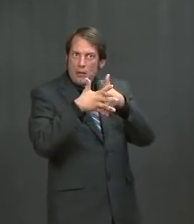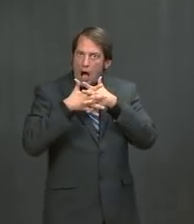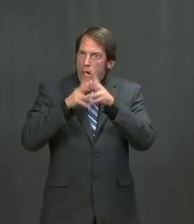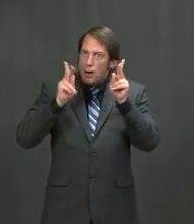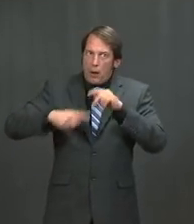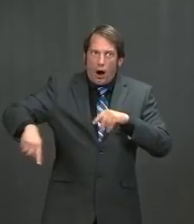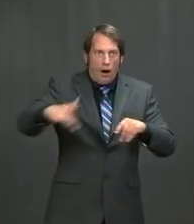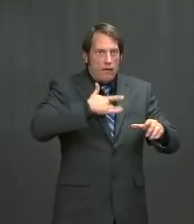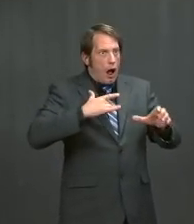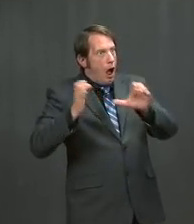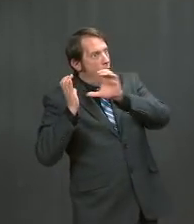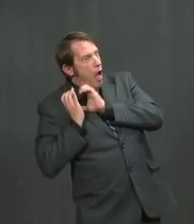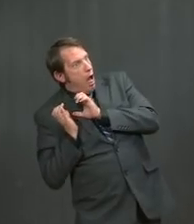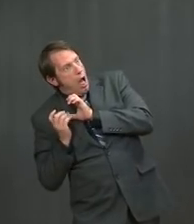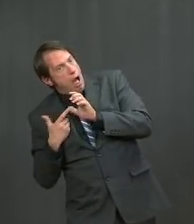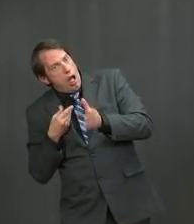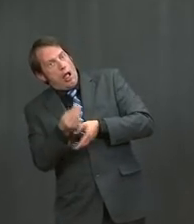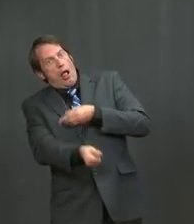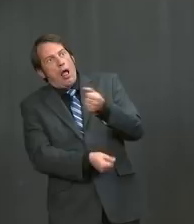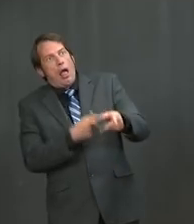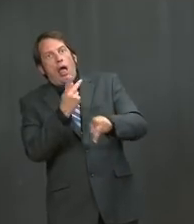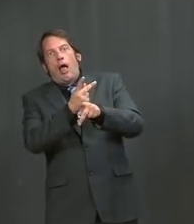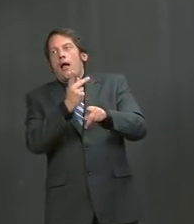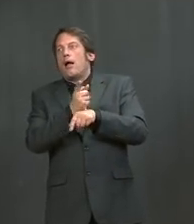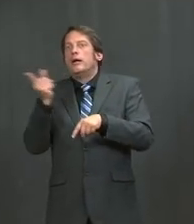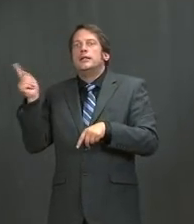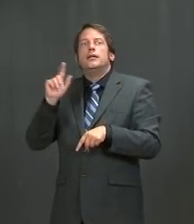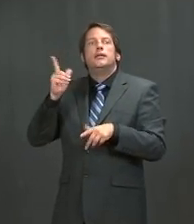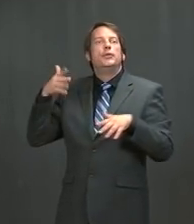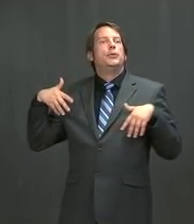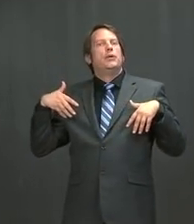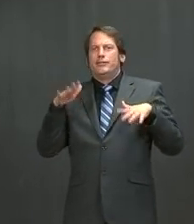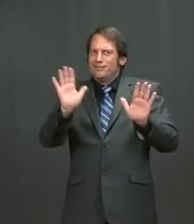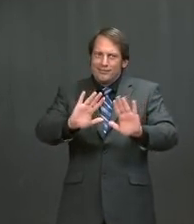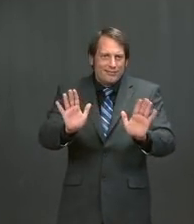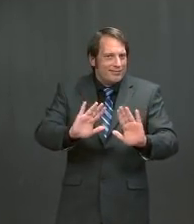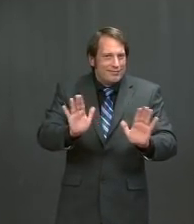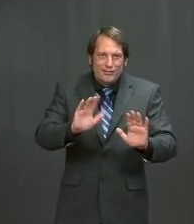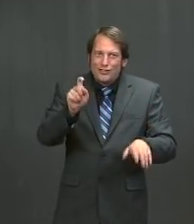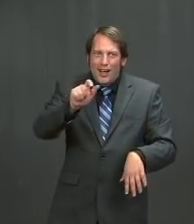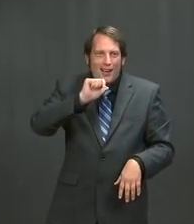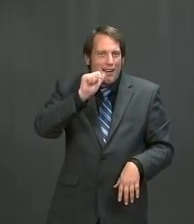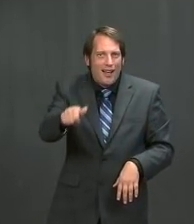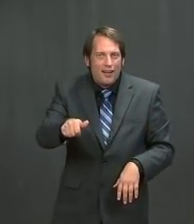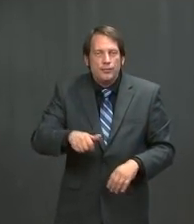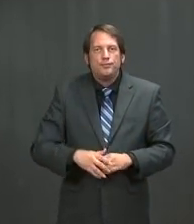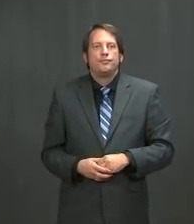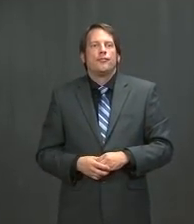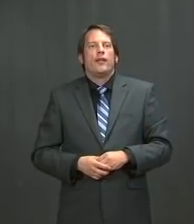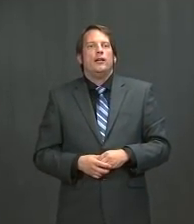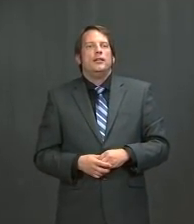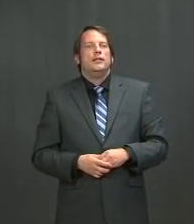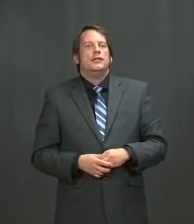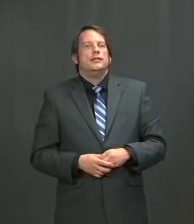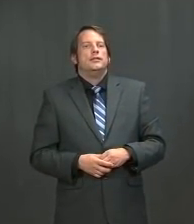The Press: My last question is on what happened with Johnson & Johnson that is -- this vaccine being produced at the Emergent plant in Baltimore,